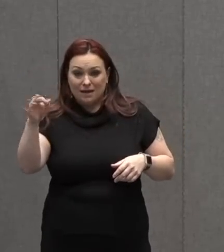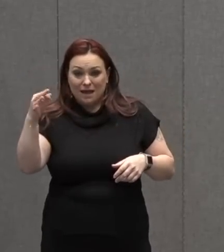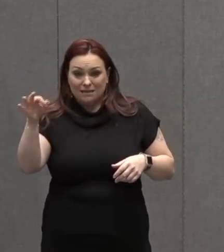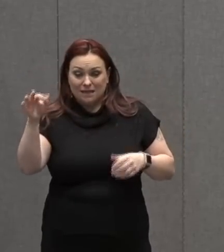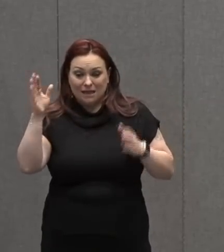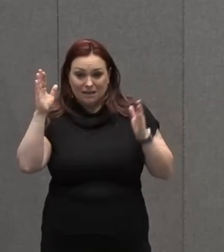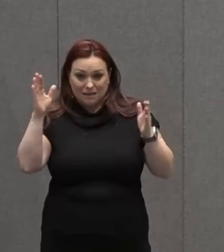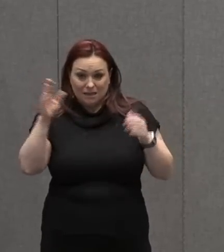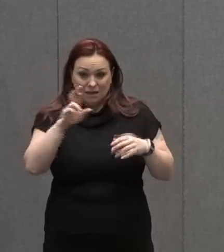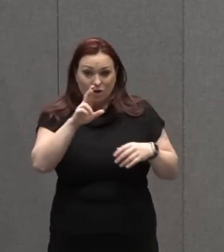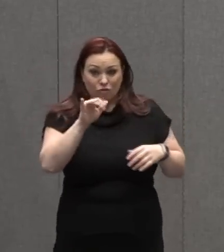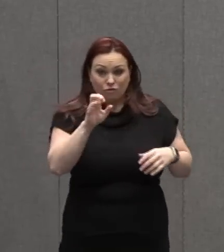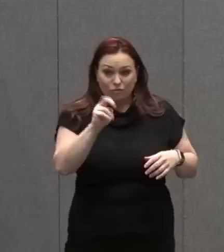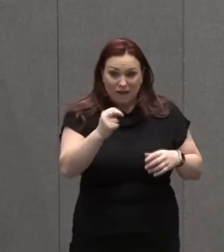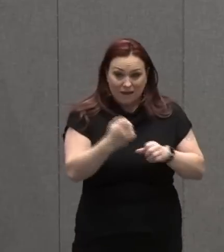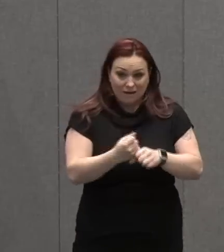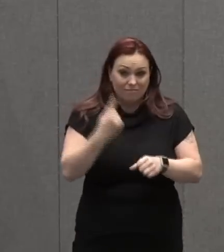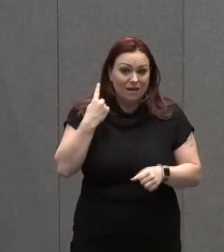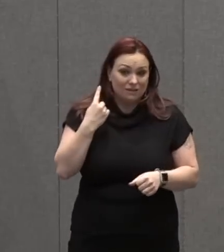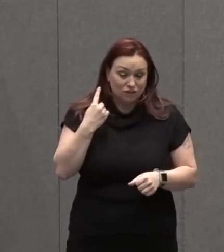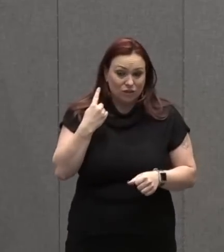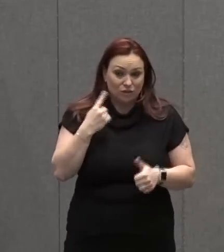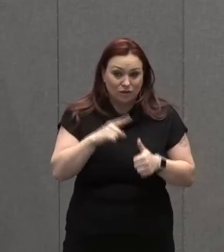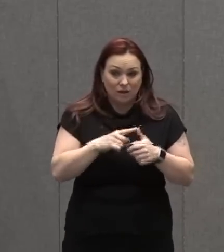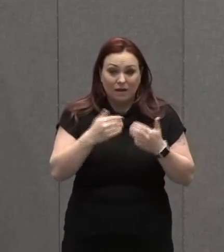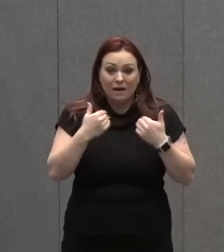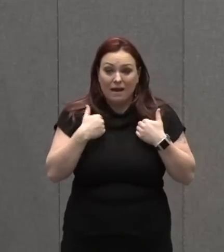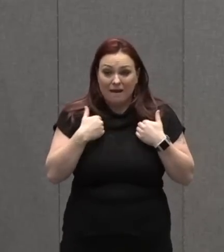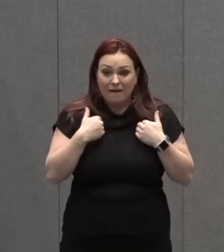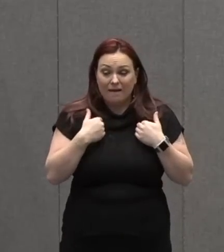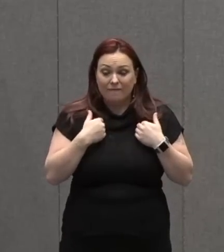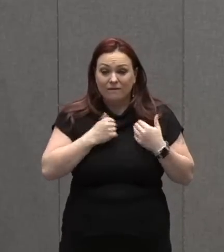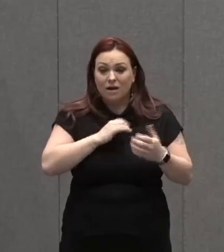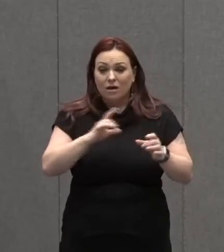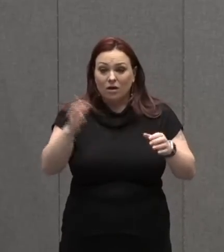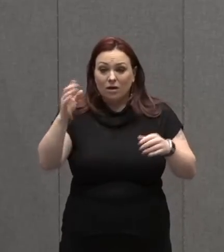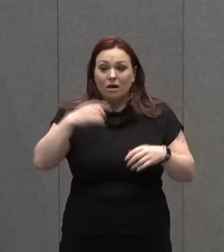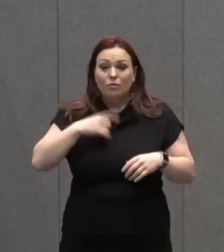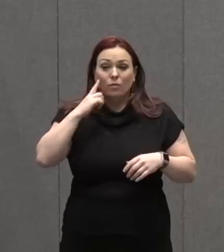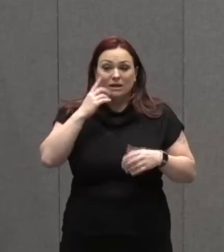so rain last year. I have a horizontal line.